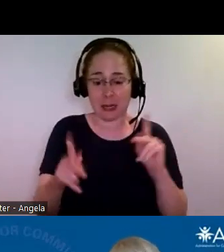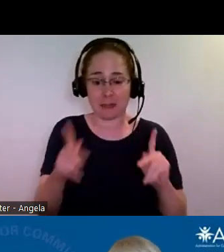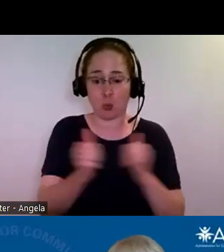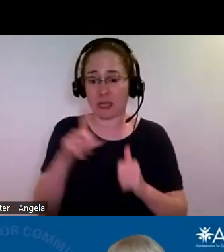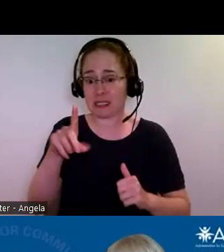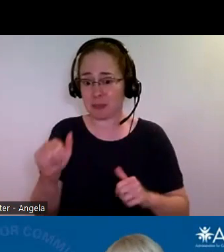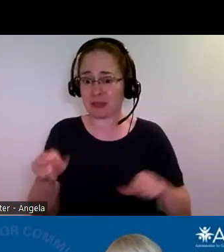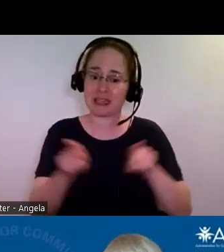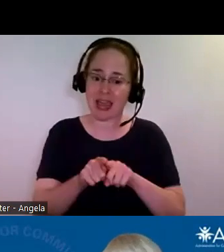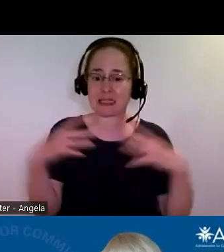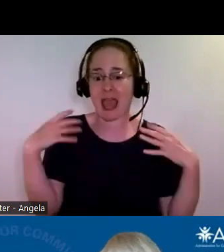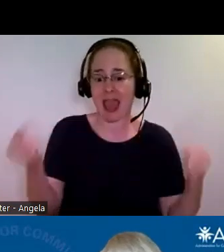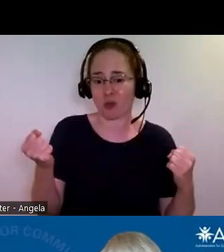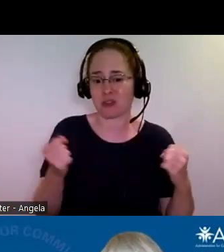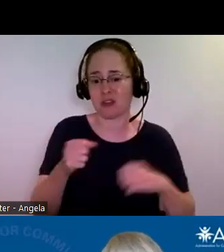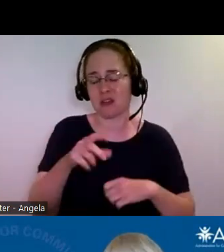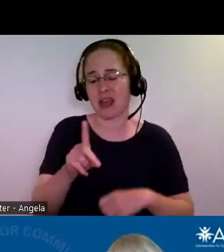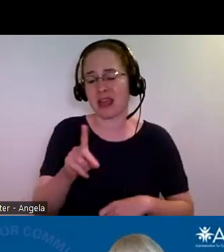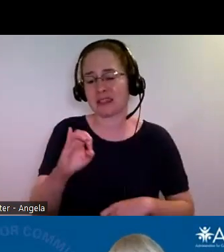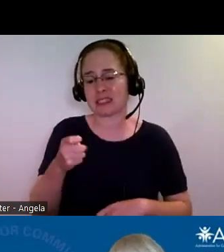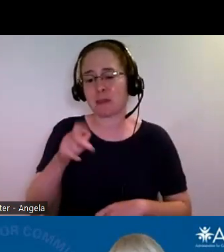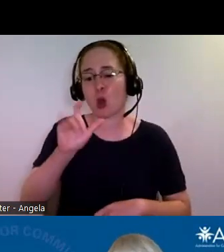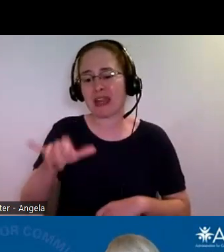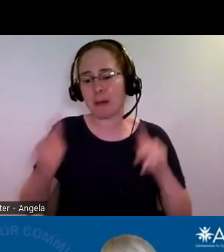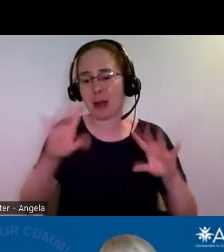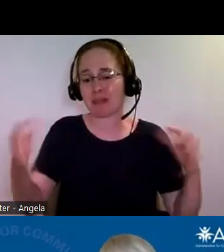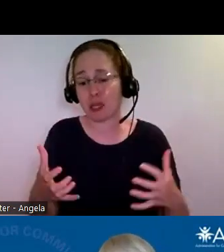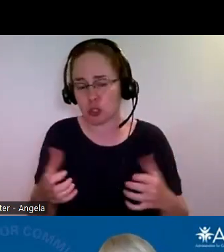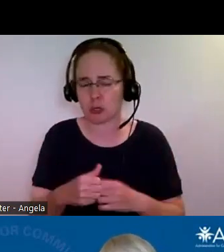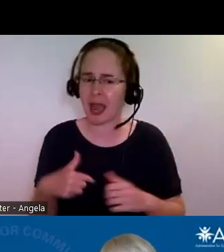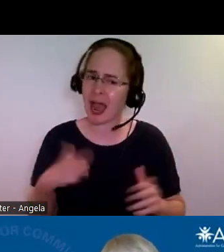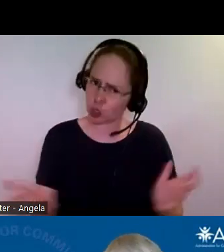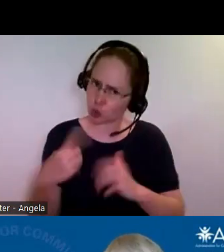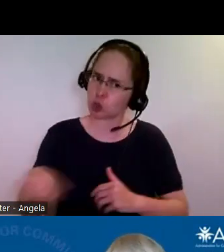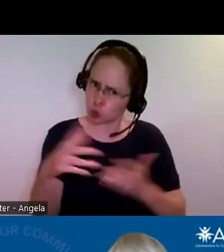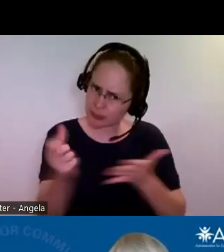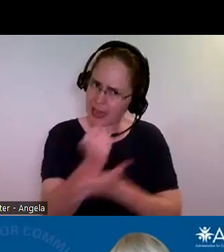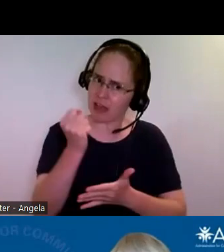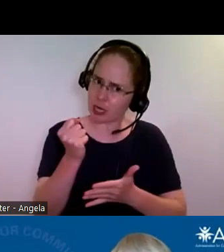disparity population. And I encourage us all to take advantage of the momentum behind these